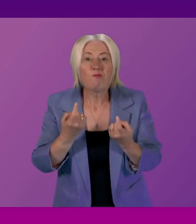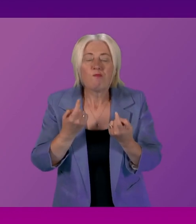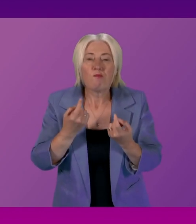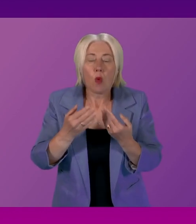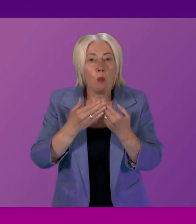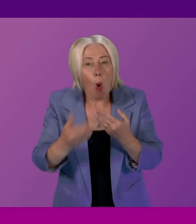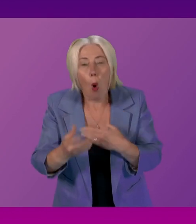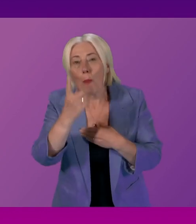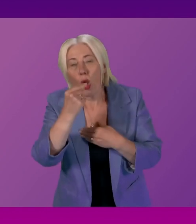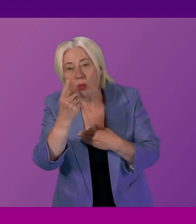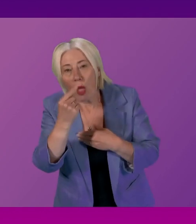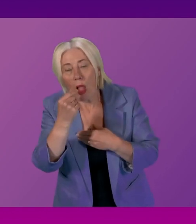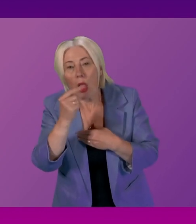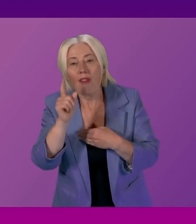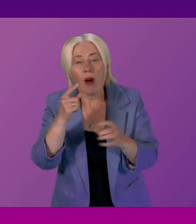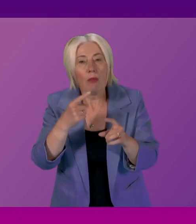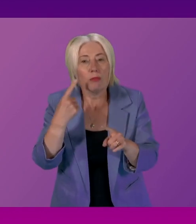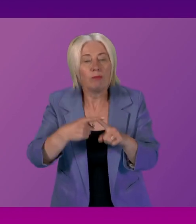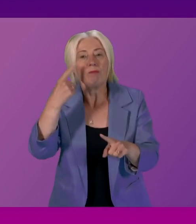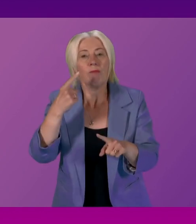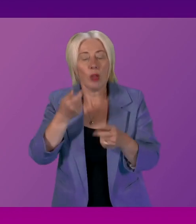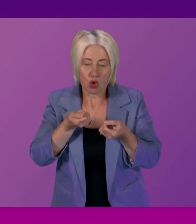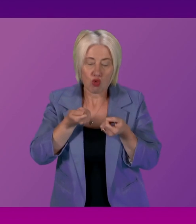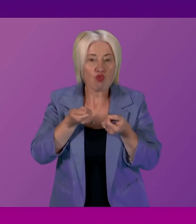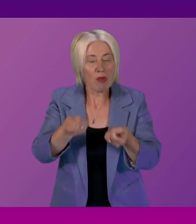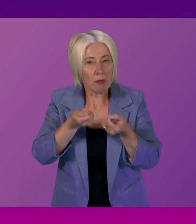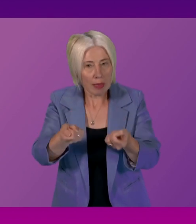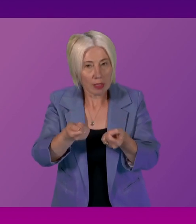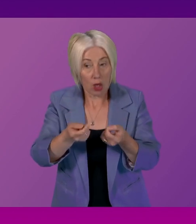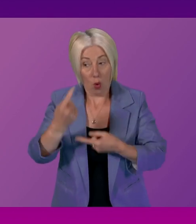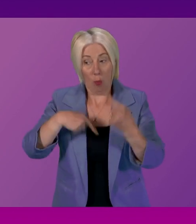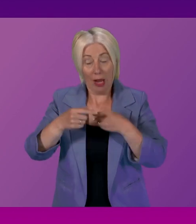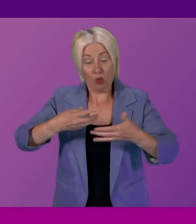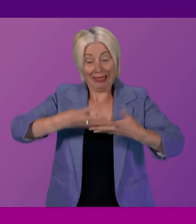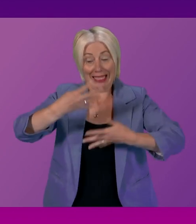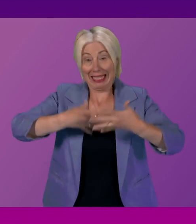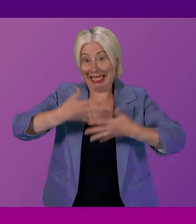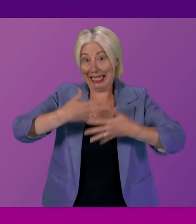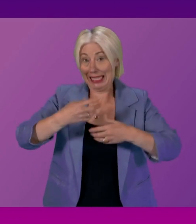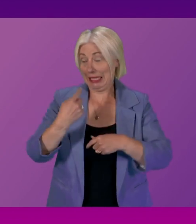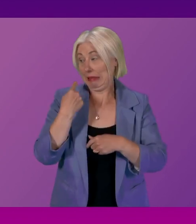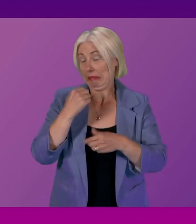more we can do for faster treatment. I go back to the latest statistics that were published and, although I fully accept that